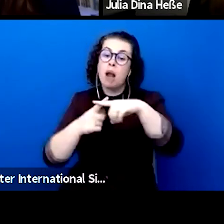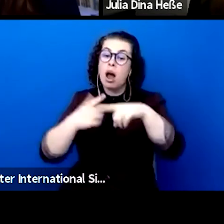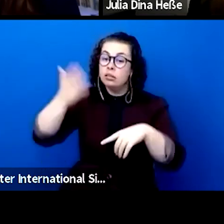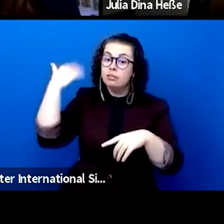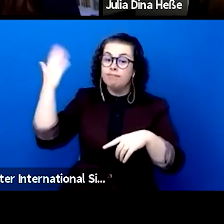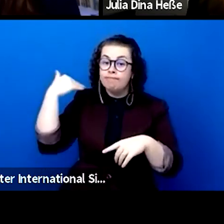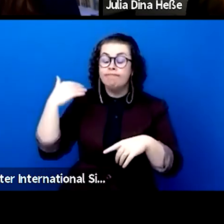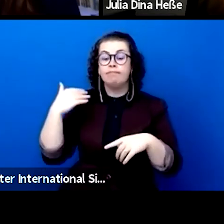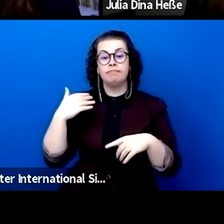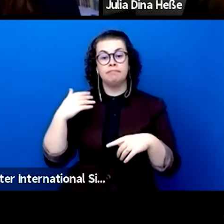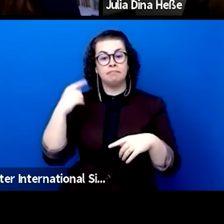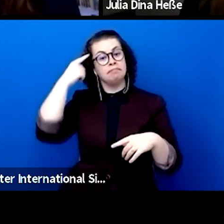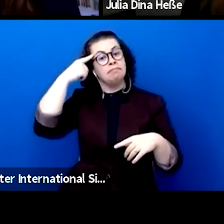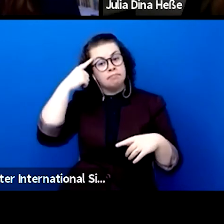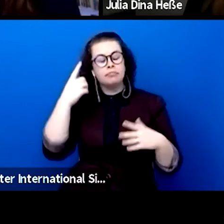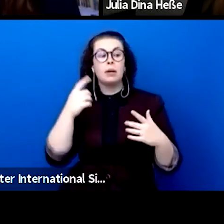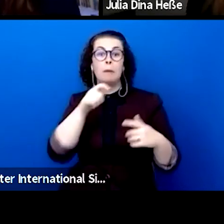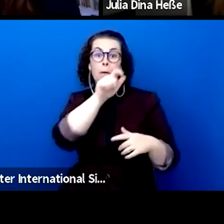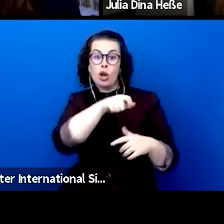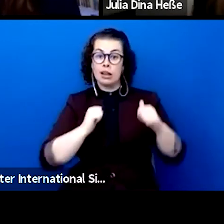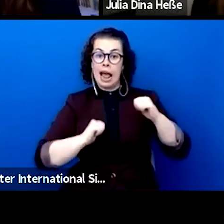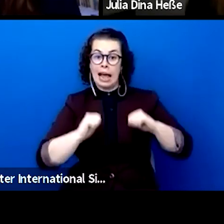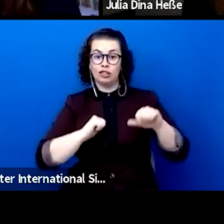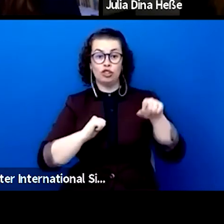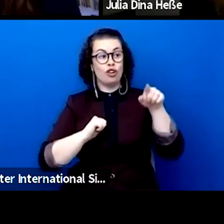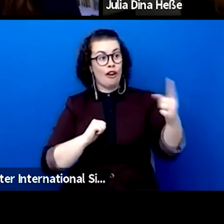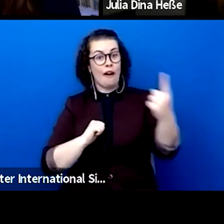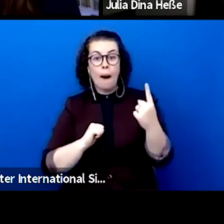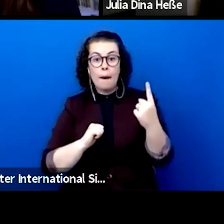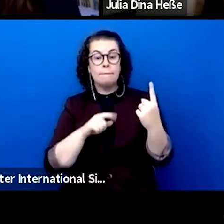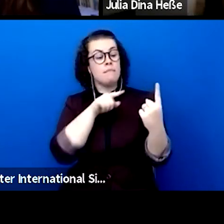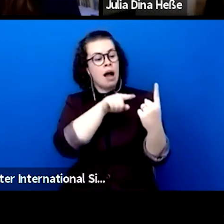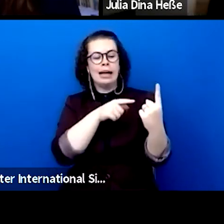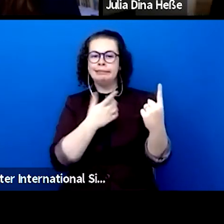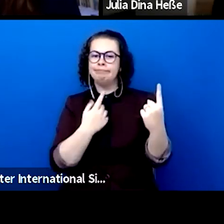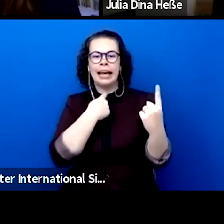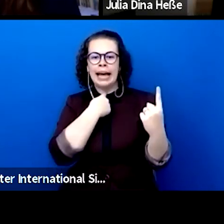maybe Swedish was their second language or young people that were grew up in the